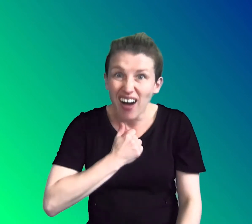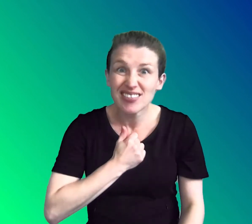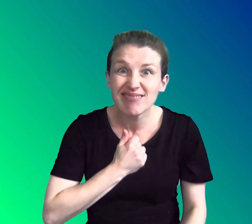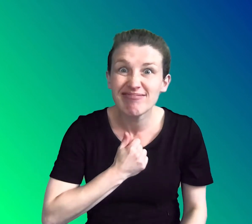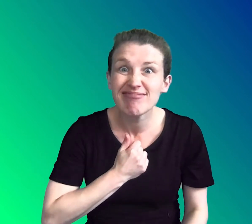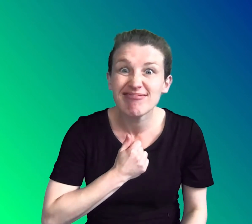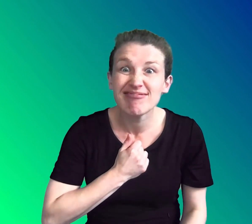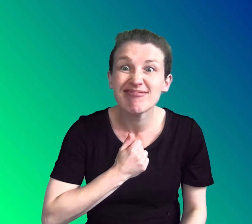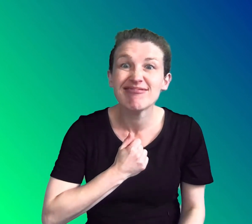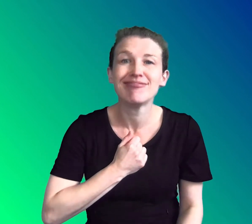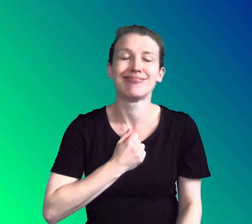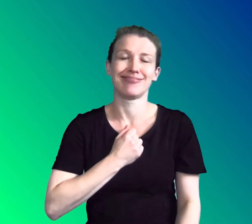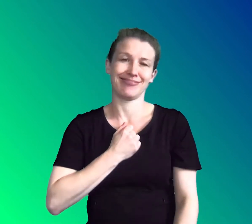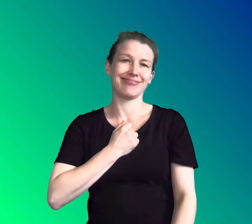is a more boring world, I think anyway.